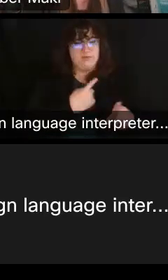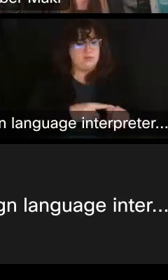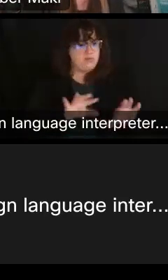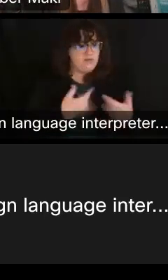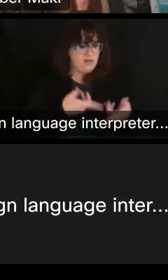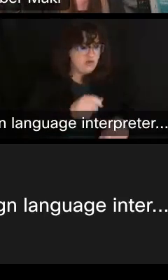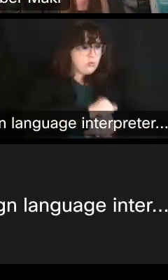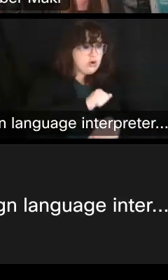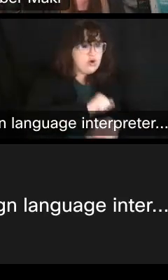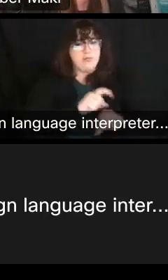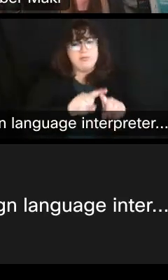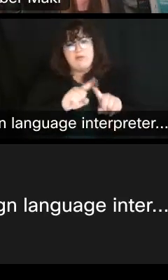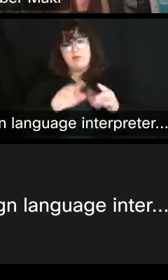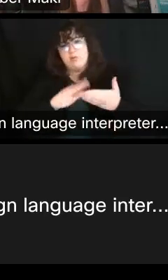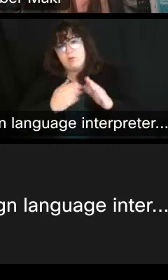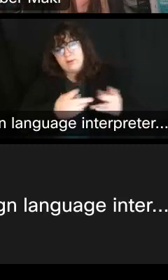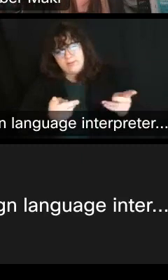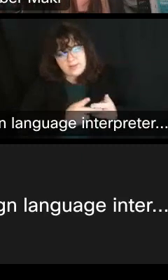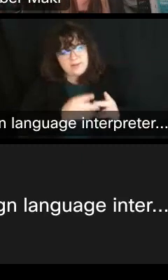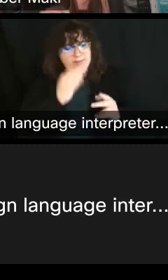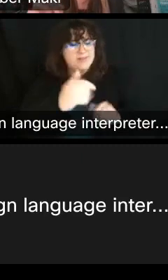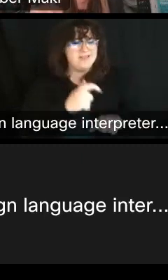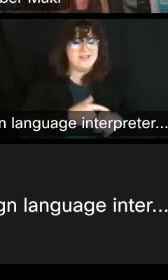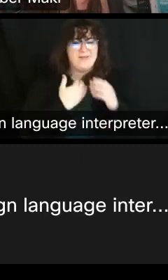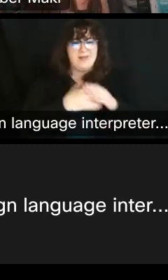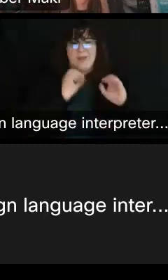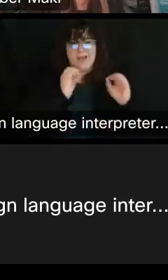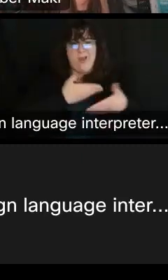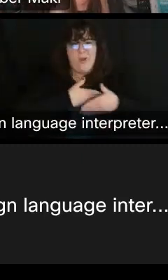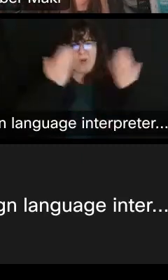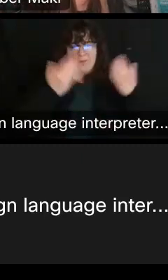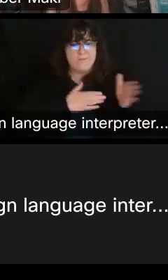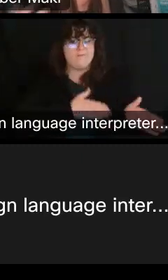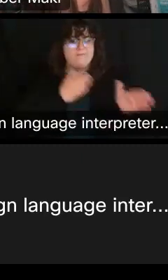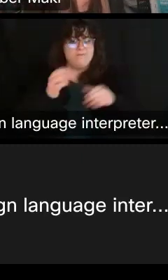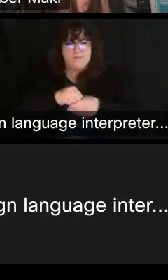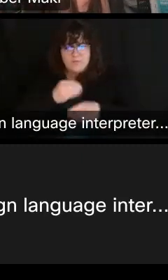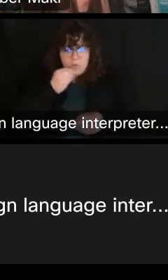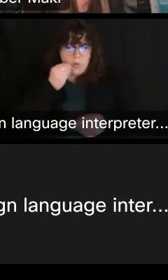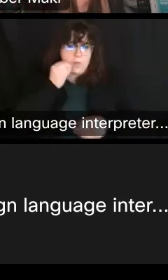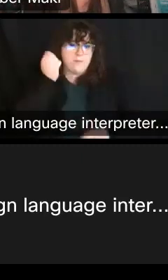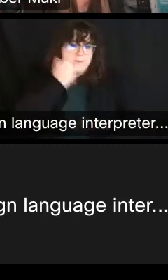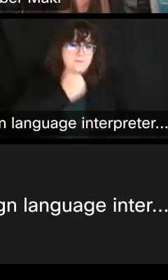and there's that piece about no time limit in home daily. Again, person doesn't have to move.